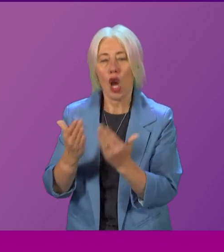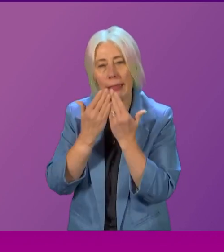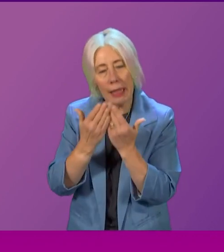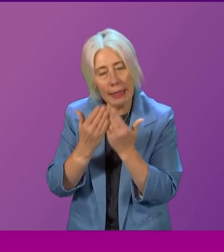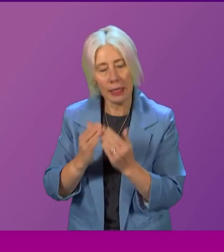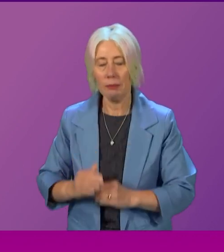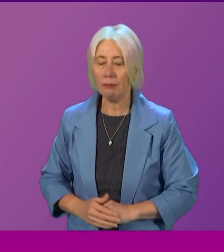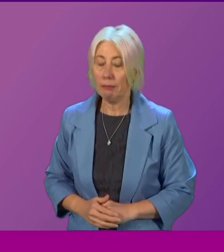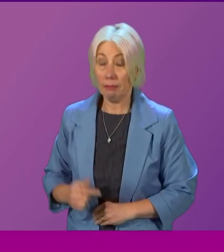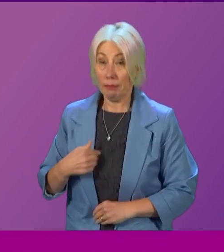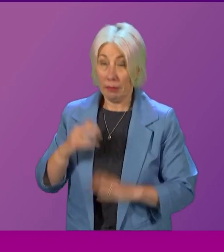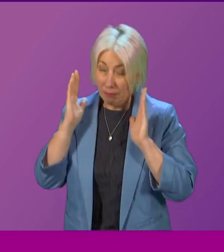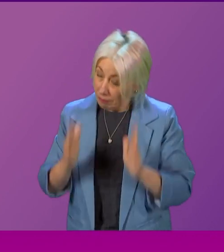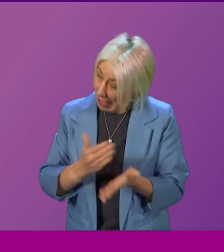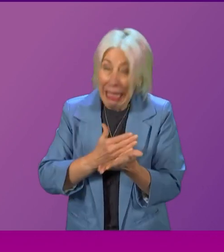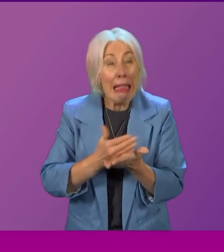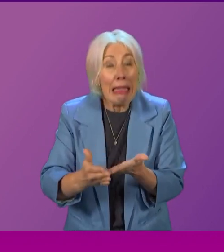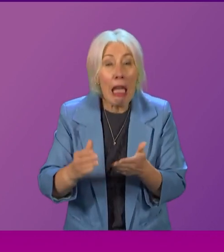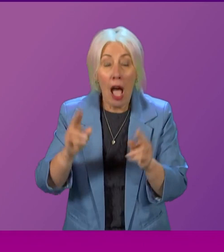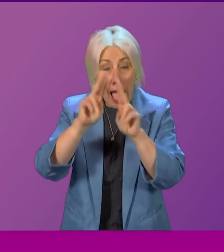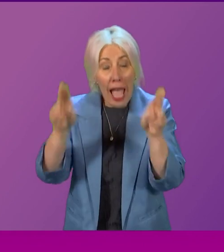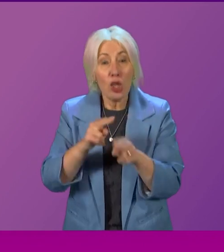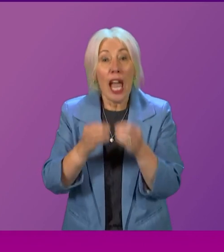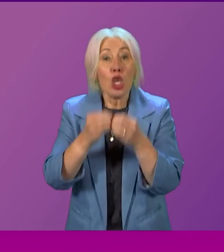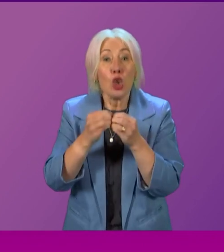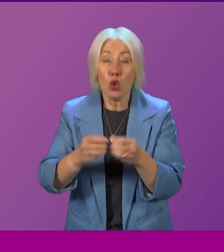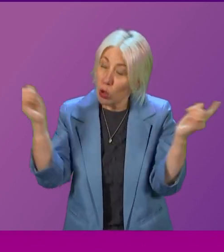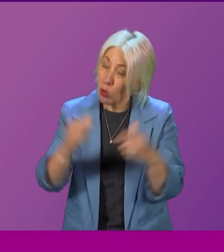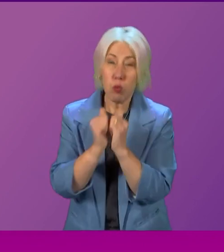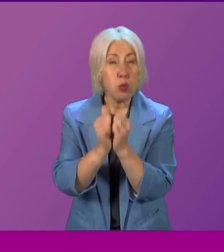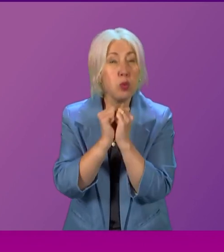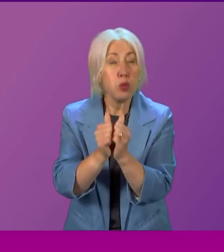I want to be absolutely clear that international students make a valuable contribution to our